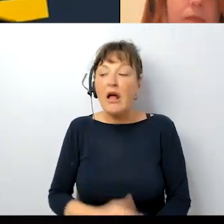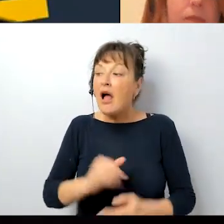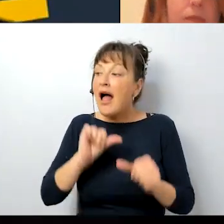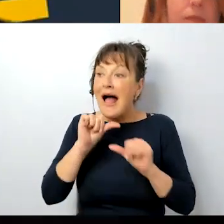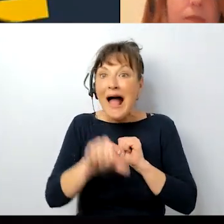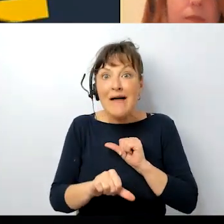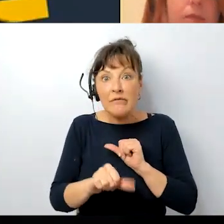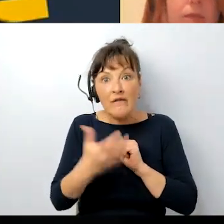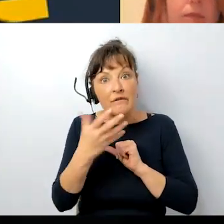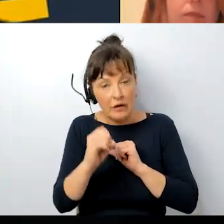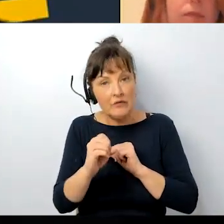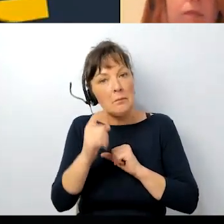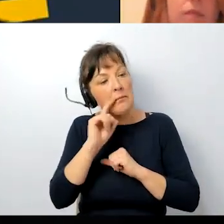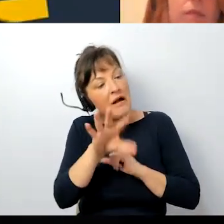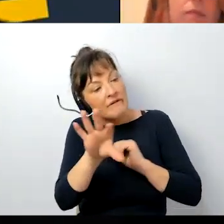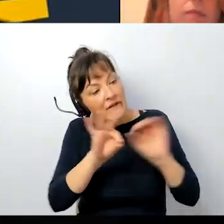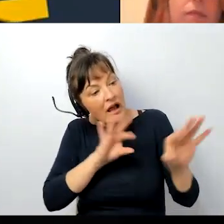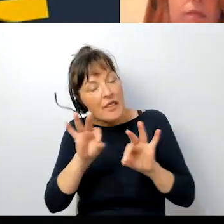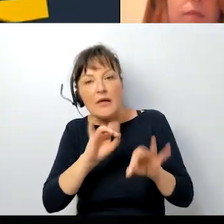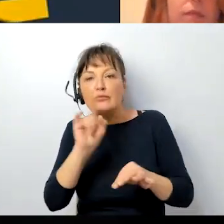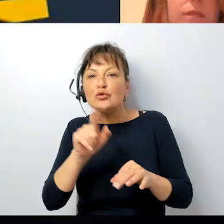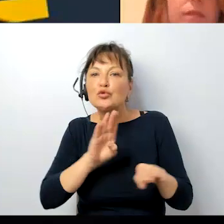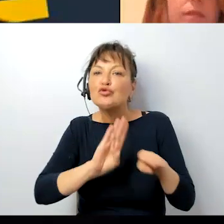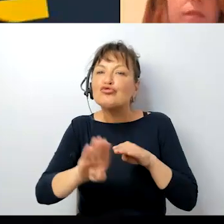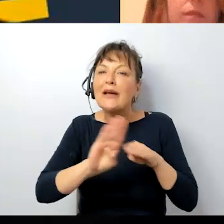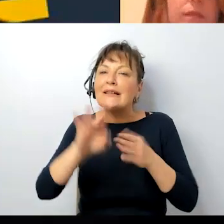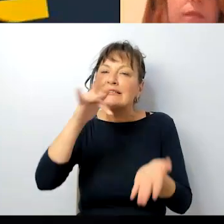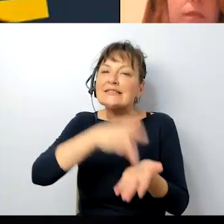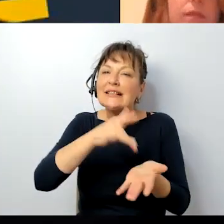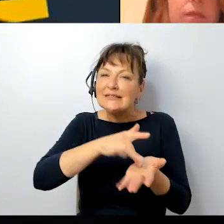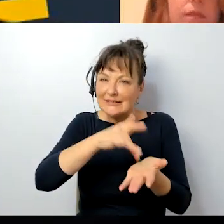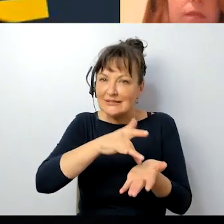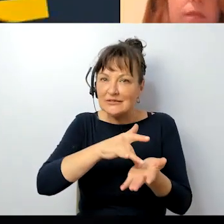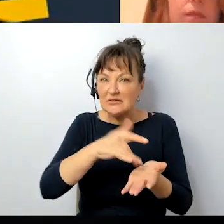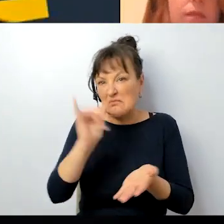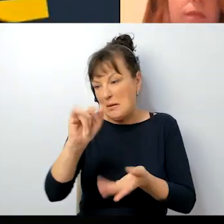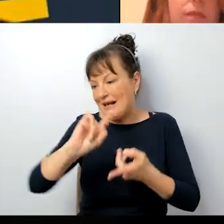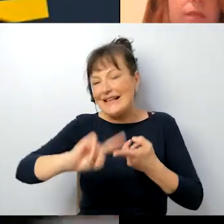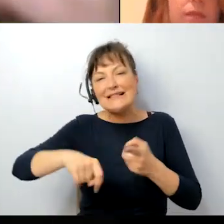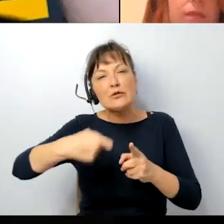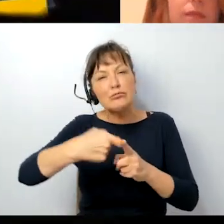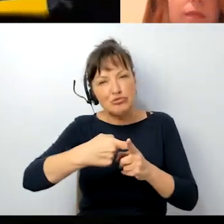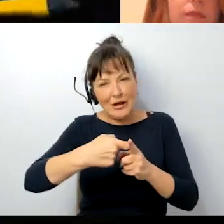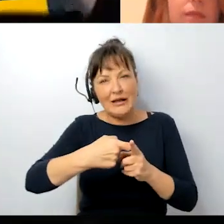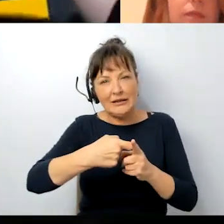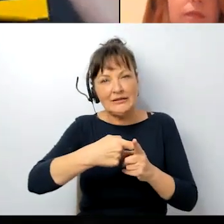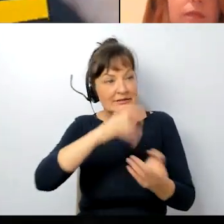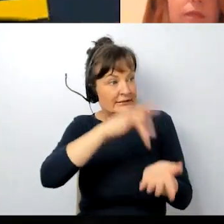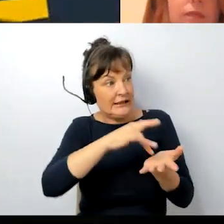And then from those 50, we may invite them to one of our training centres,